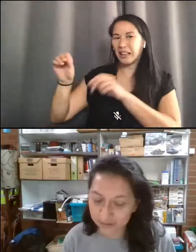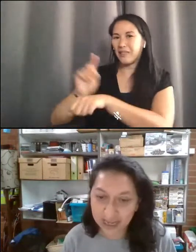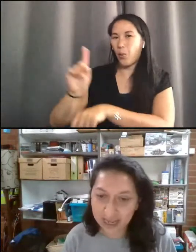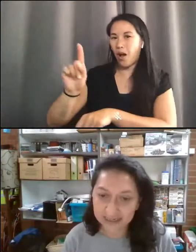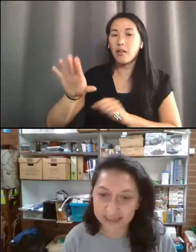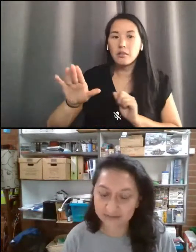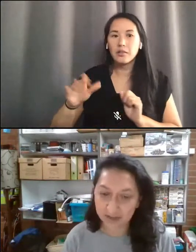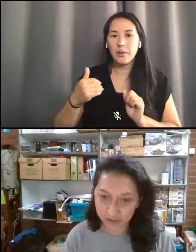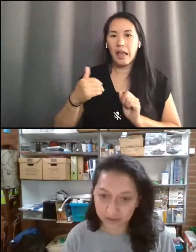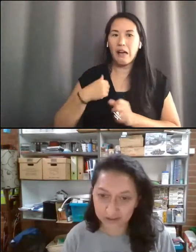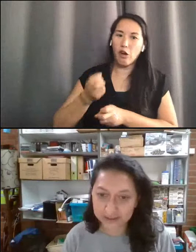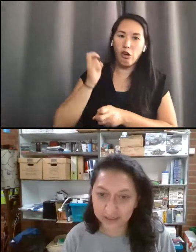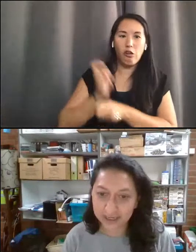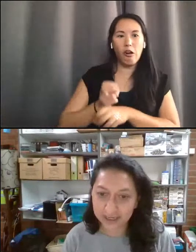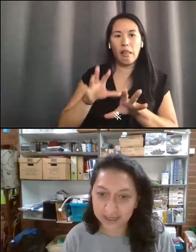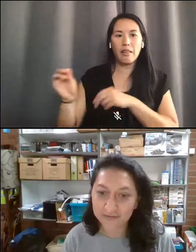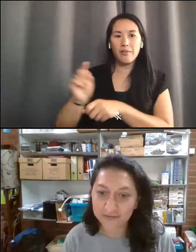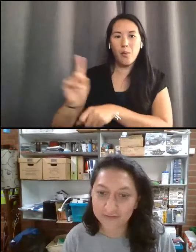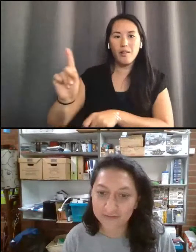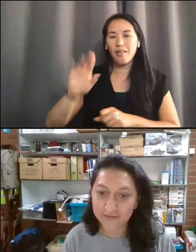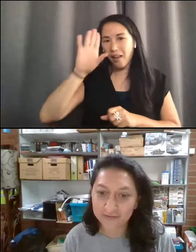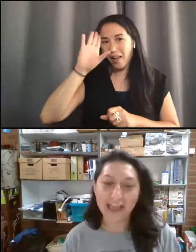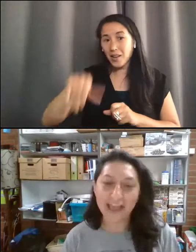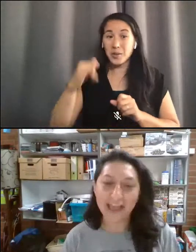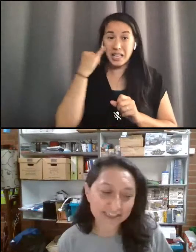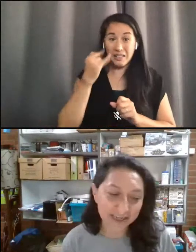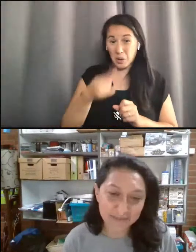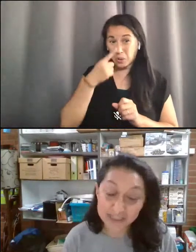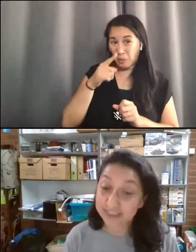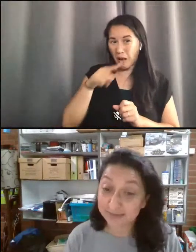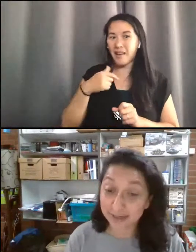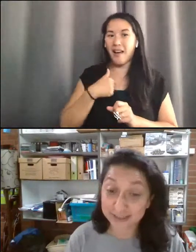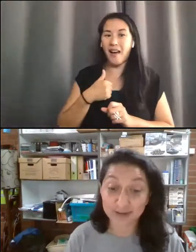a hard leave at one o'clock so if you're okay i'll actually mention some of the knowledge we